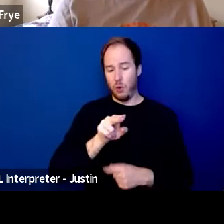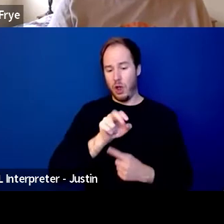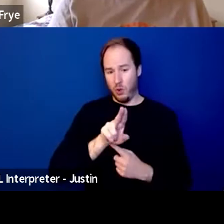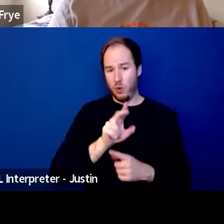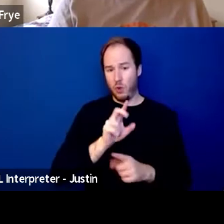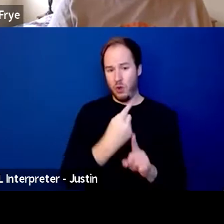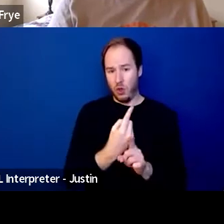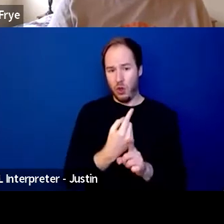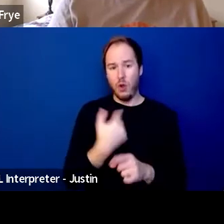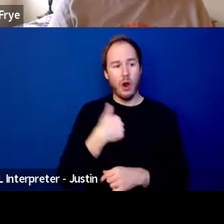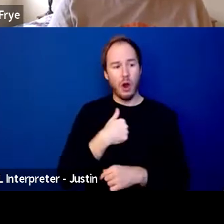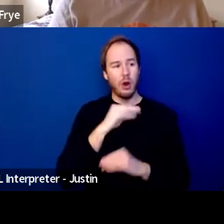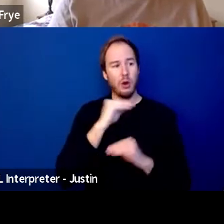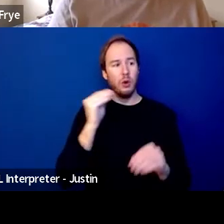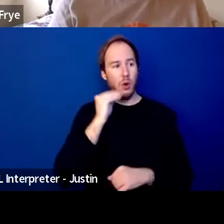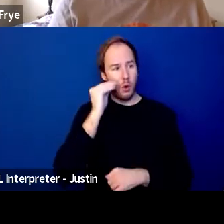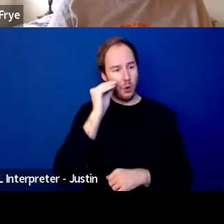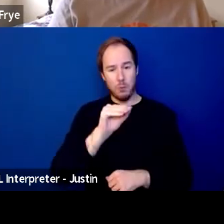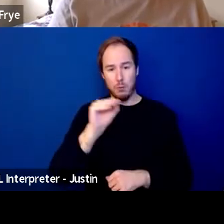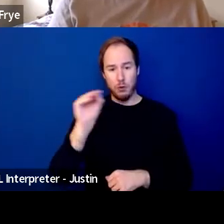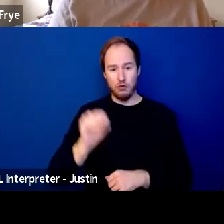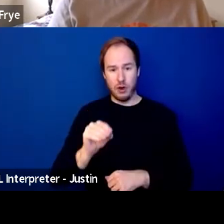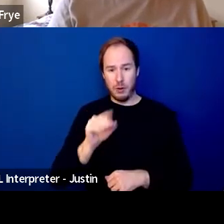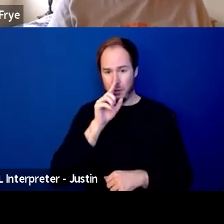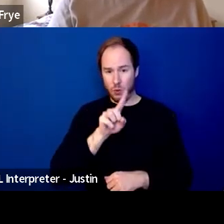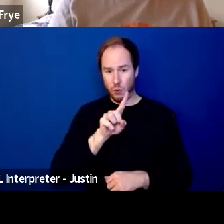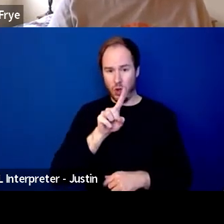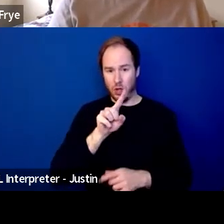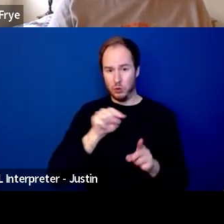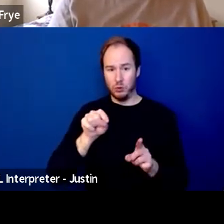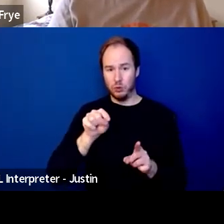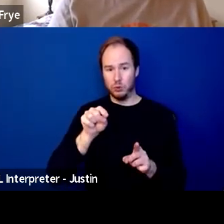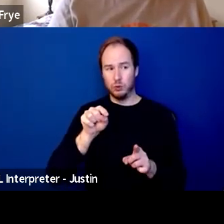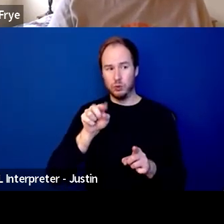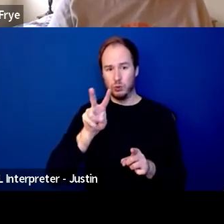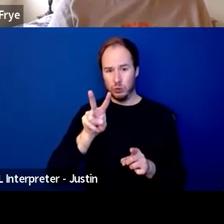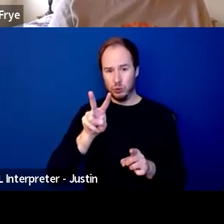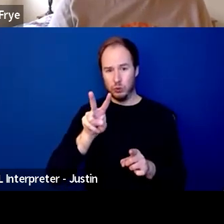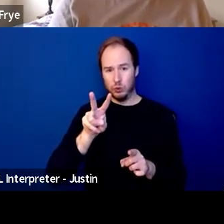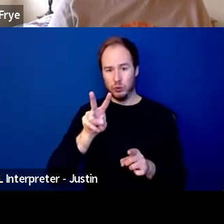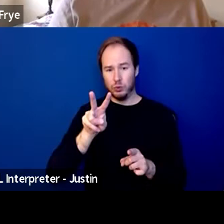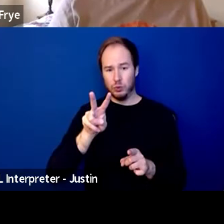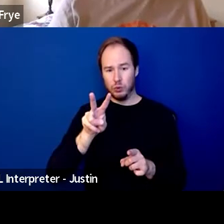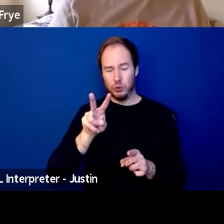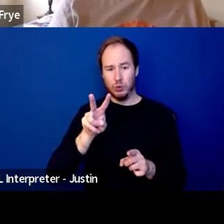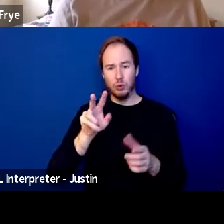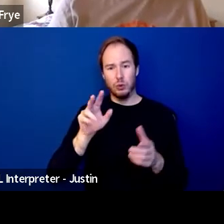our homelessness rate is one or two compete with Washington, D.C. every year